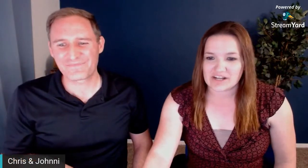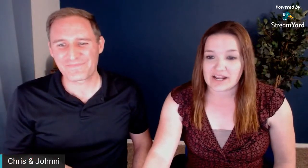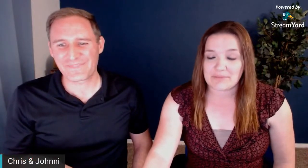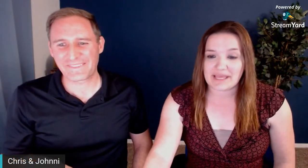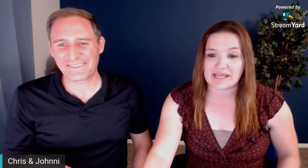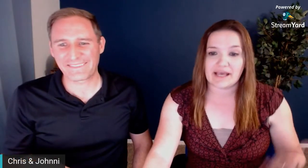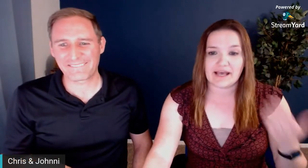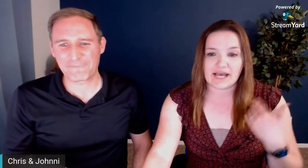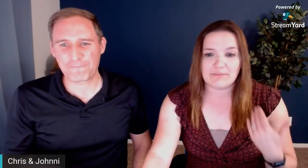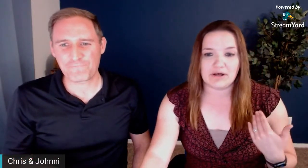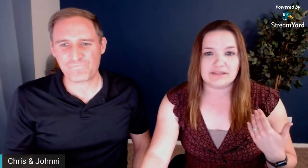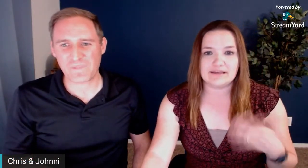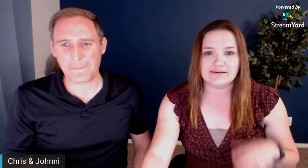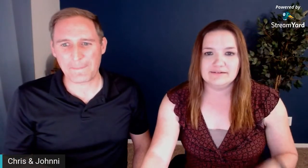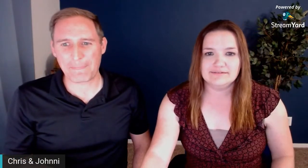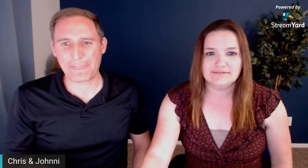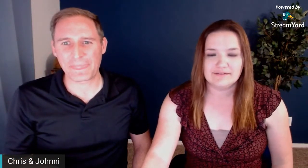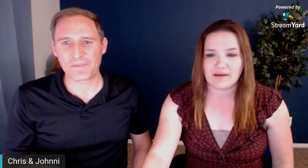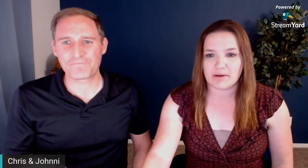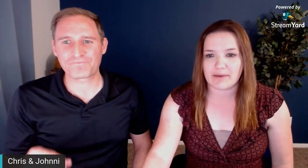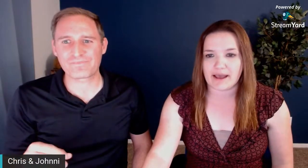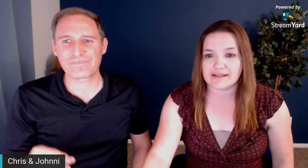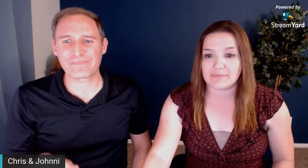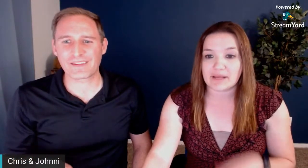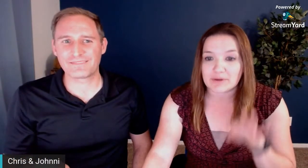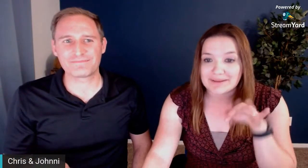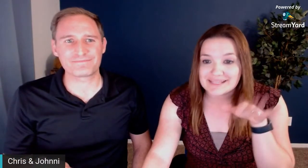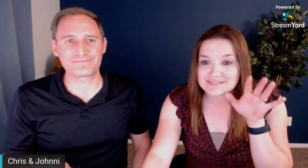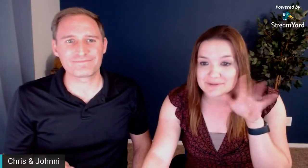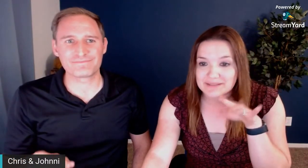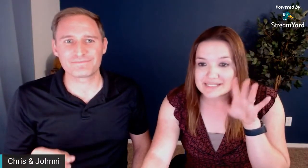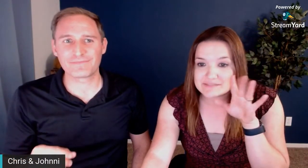sorry i'm like i'm on the i'm all behind i'm like what about this what about this